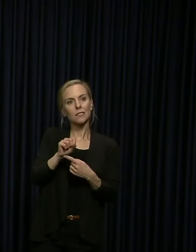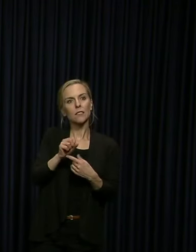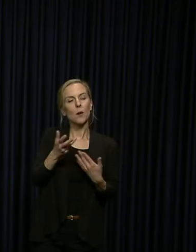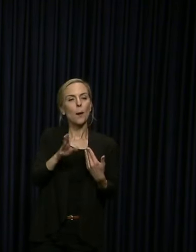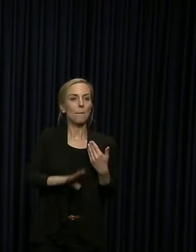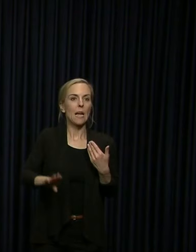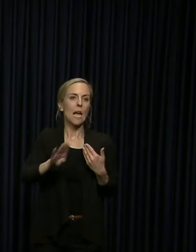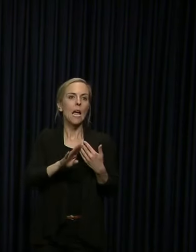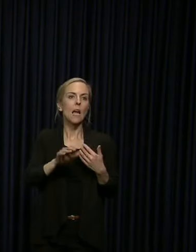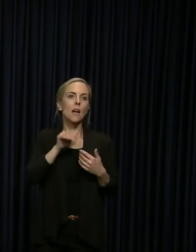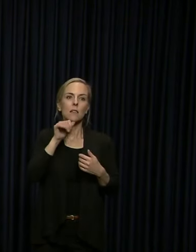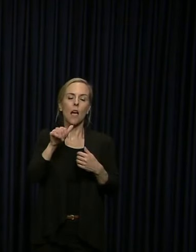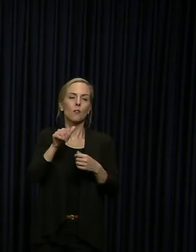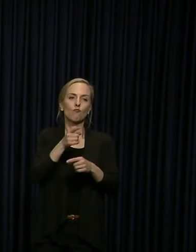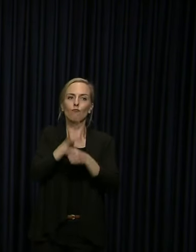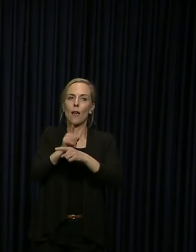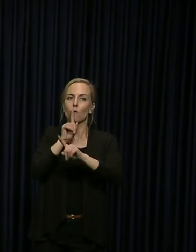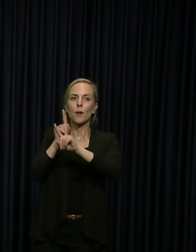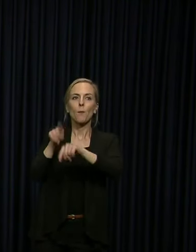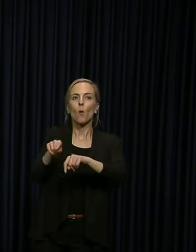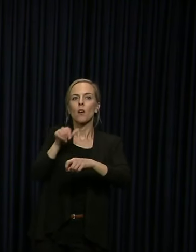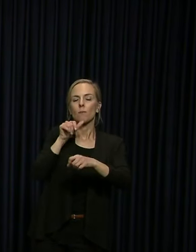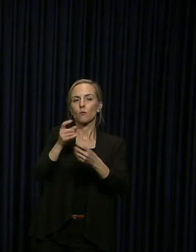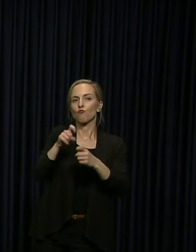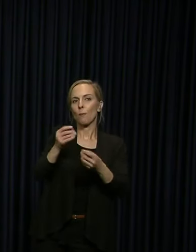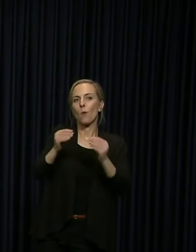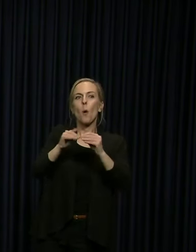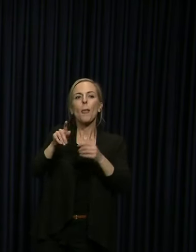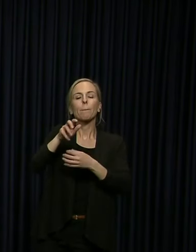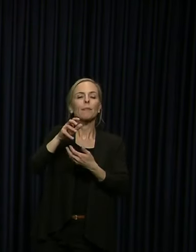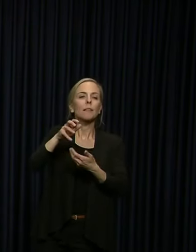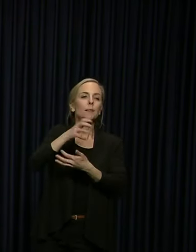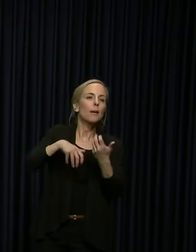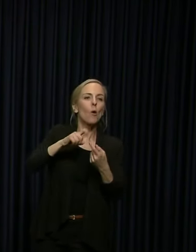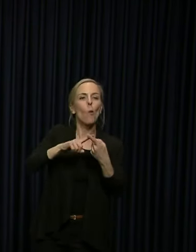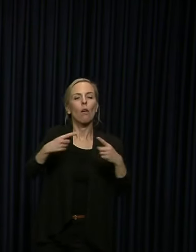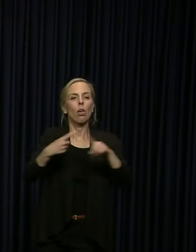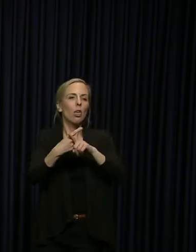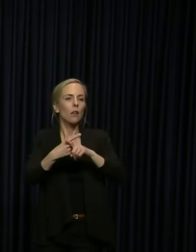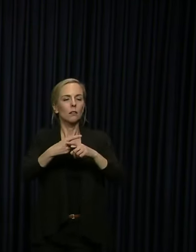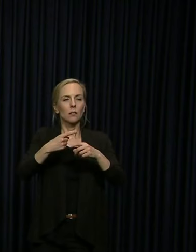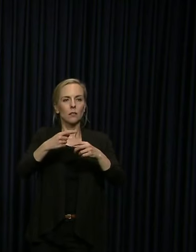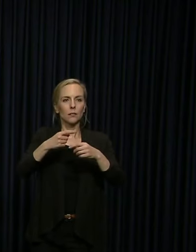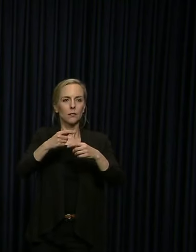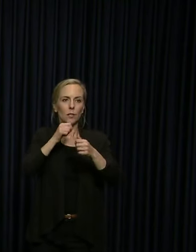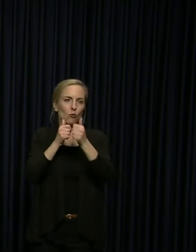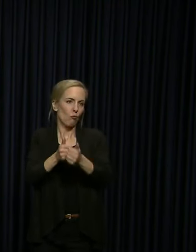THE CORONAVIRUS AND NEVER EVEN KNOW IT BECAUSE THEY ARE